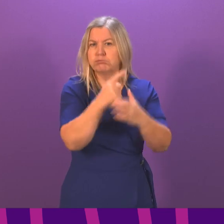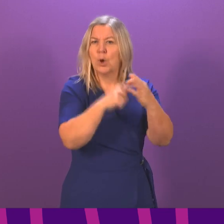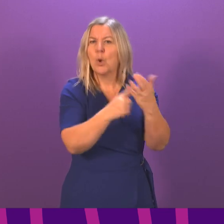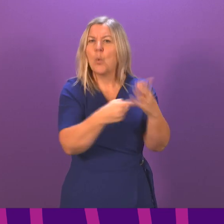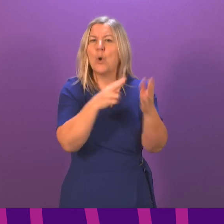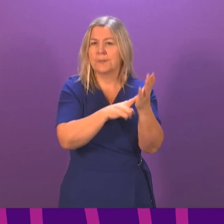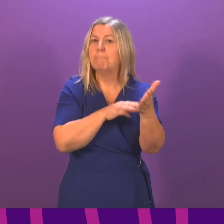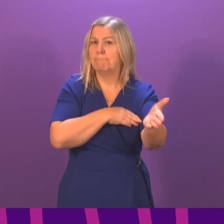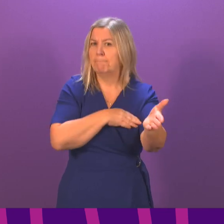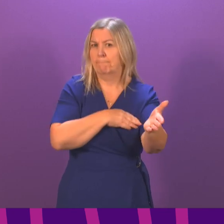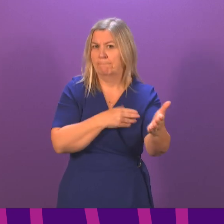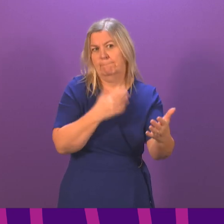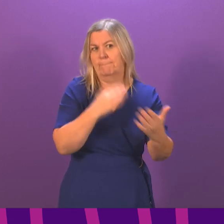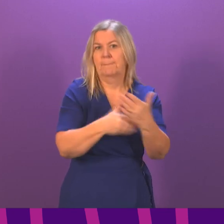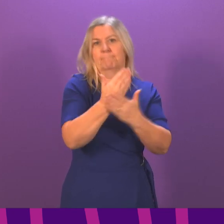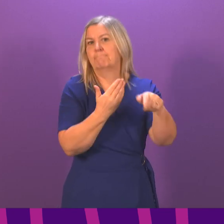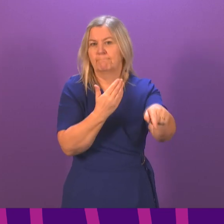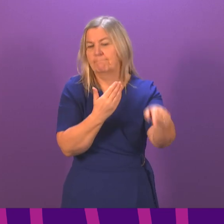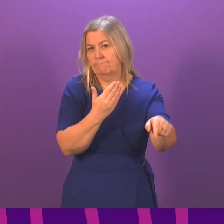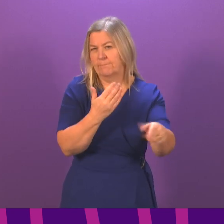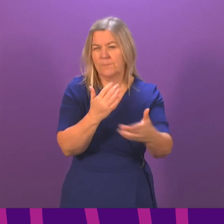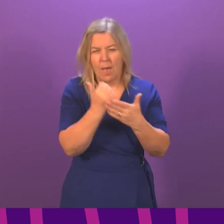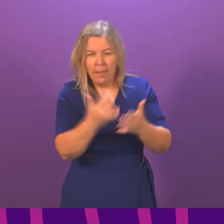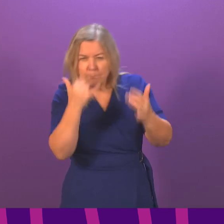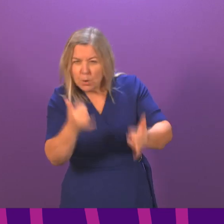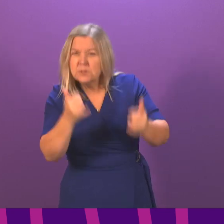the technologies that it uses and develops to help to monitor and tackle climate change.